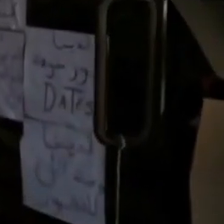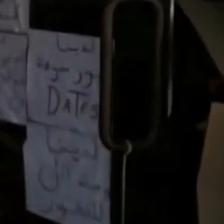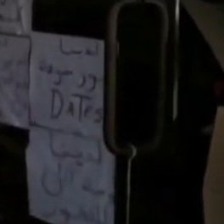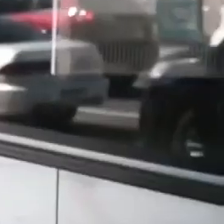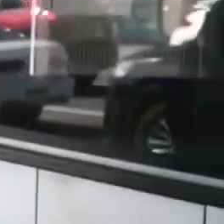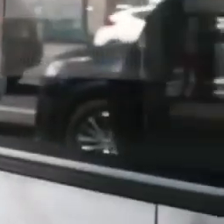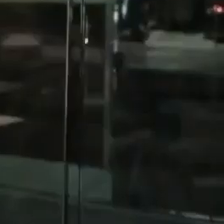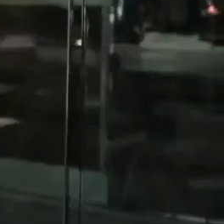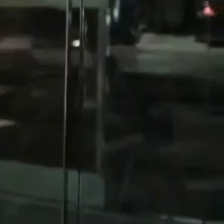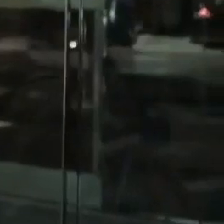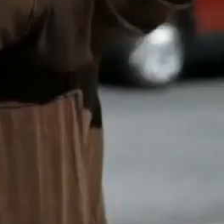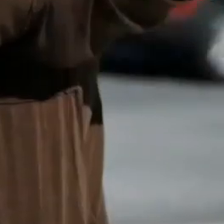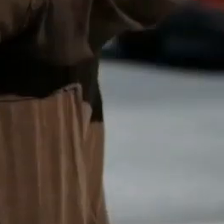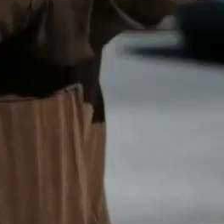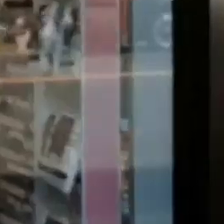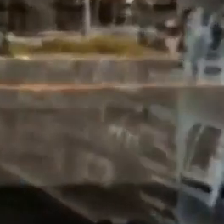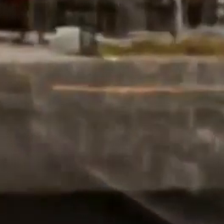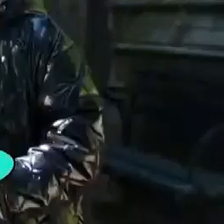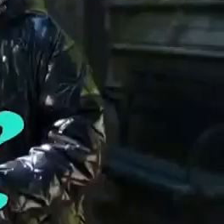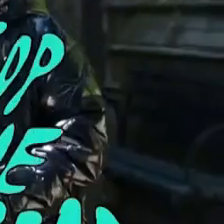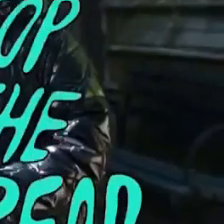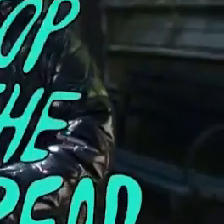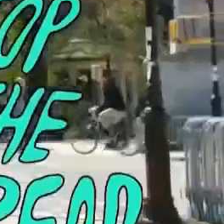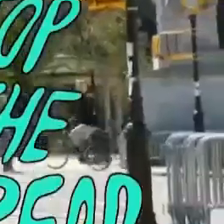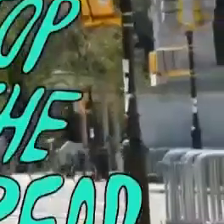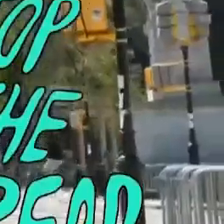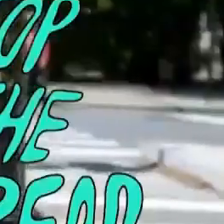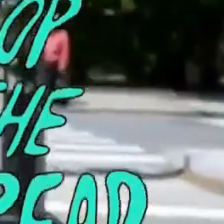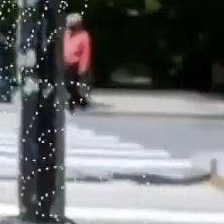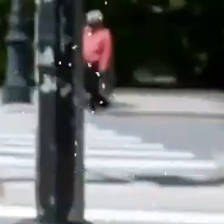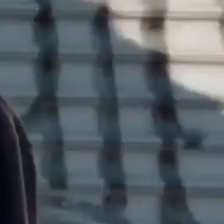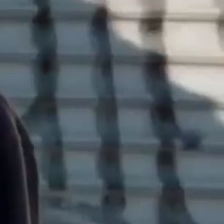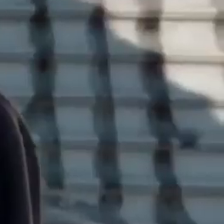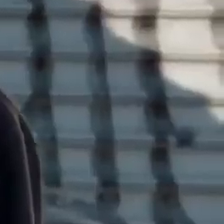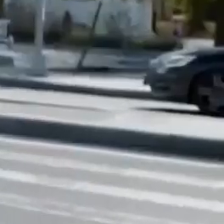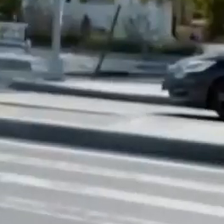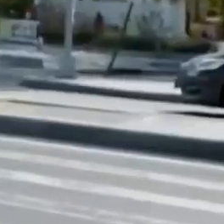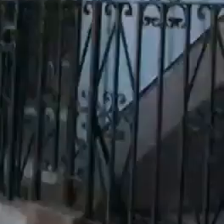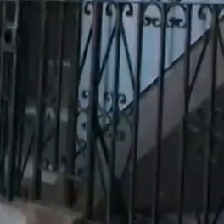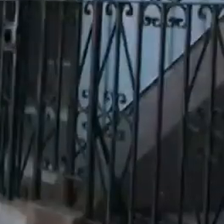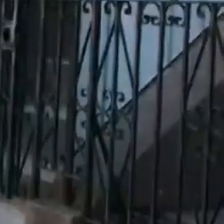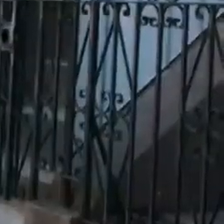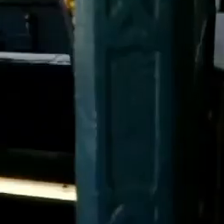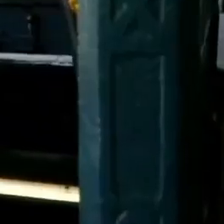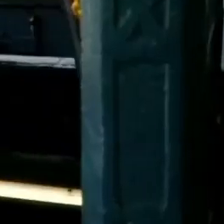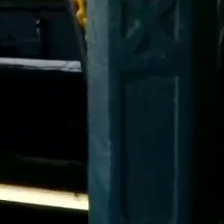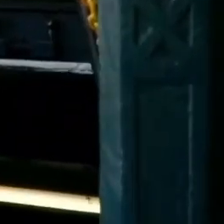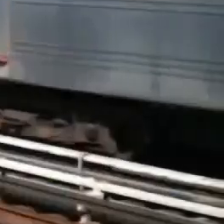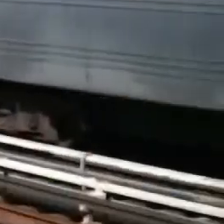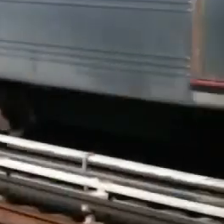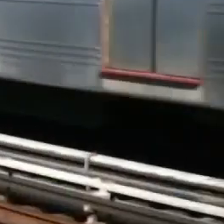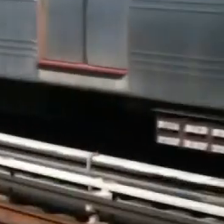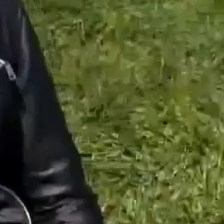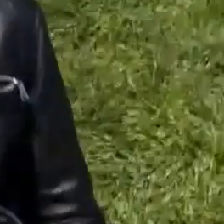AND STAY OPEN. WE ALL NEED TO DO OUR PART. I WEAR A MASK TO PROTECT YOU.